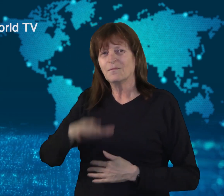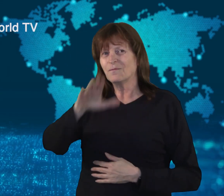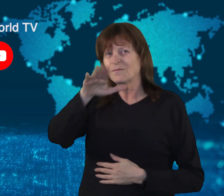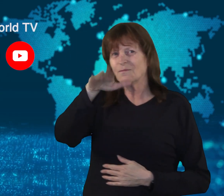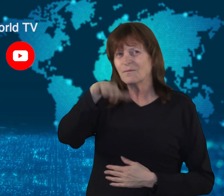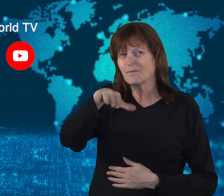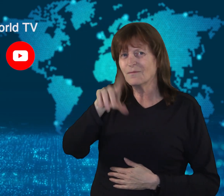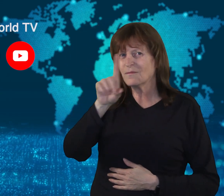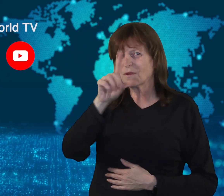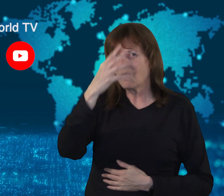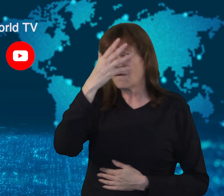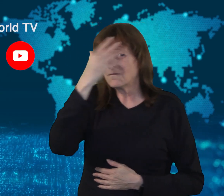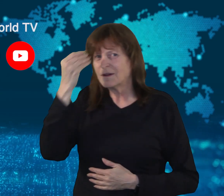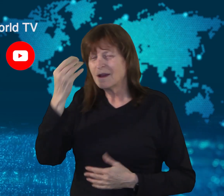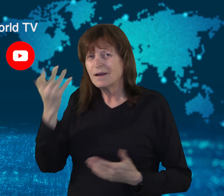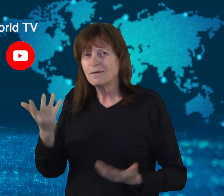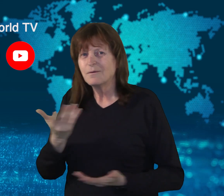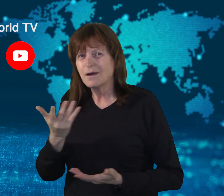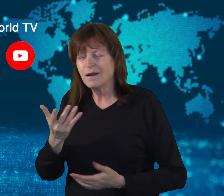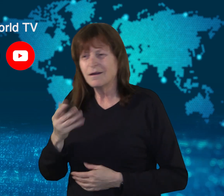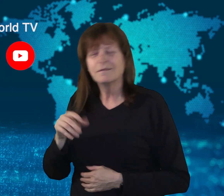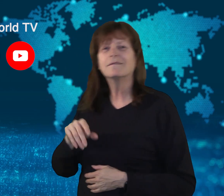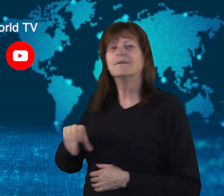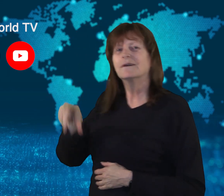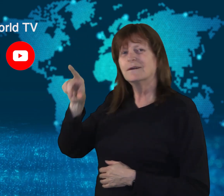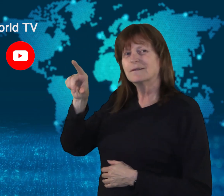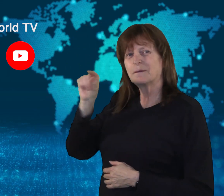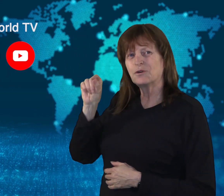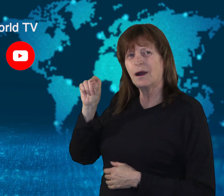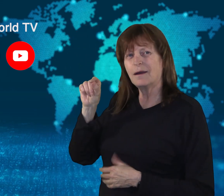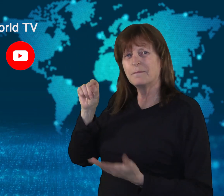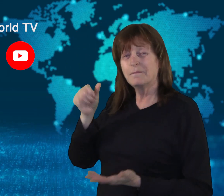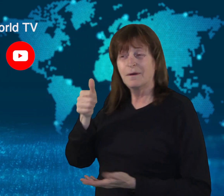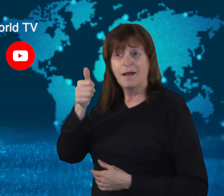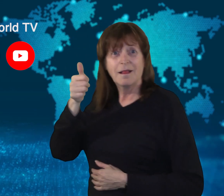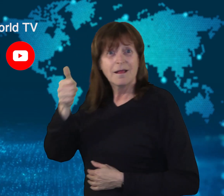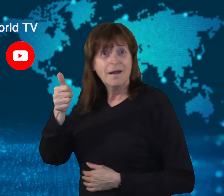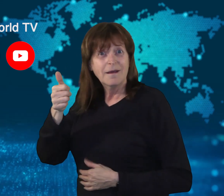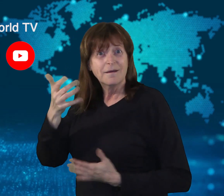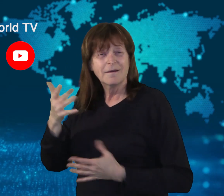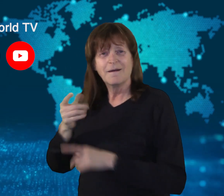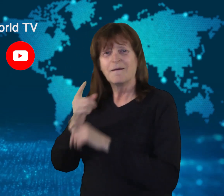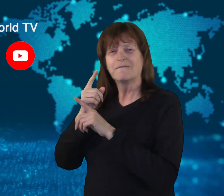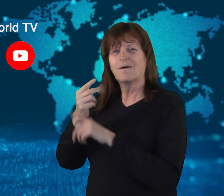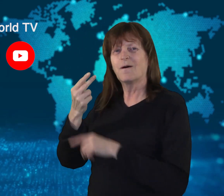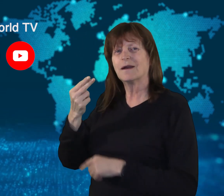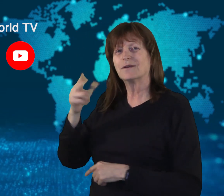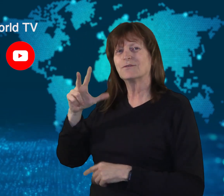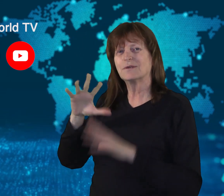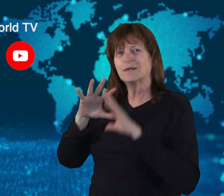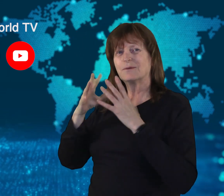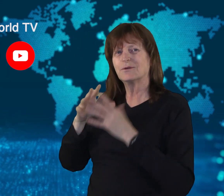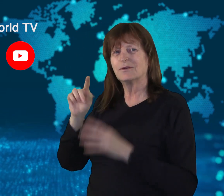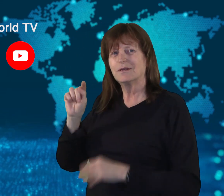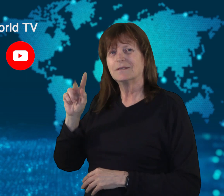Don't forget to subscribe, like, and follow H3 World TV